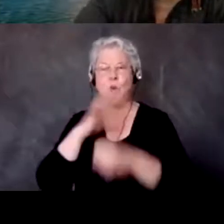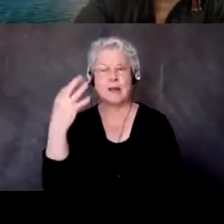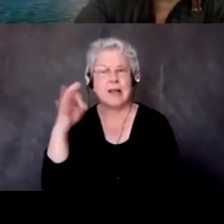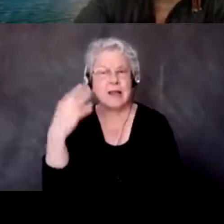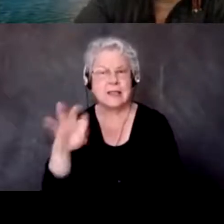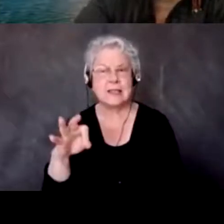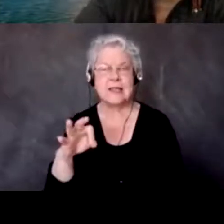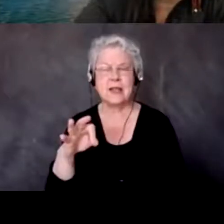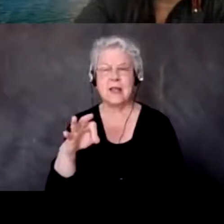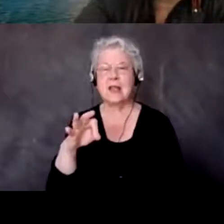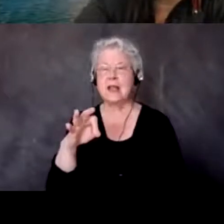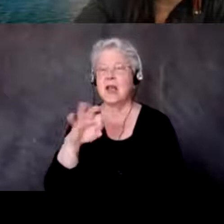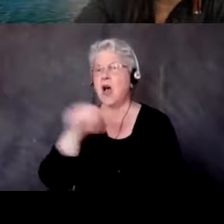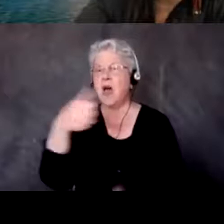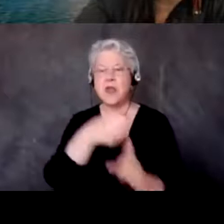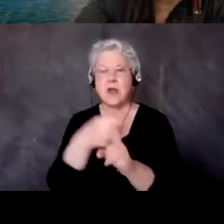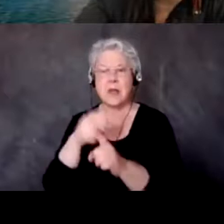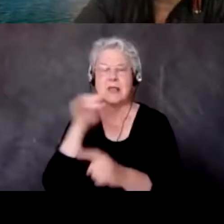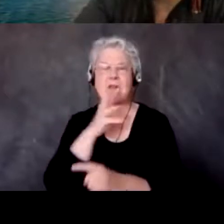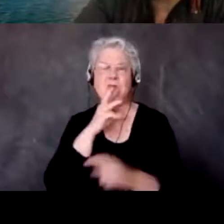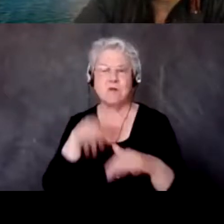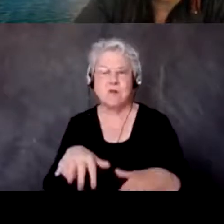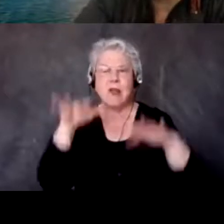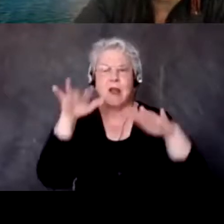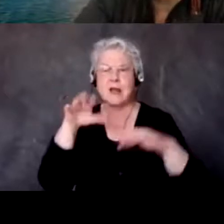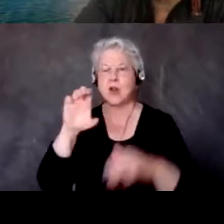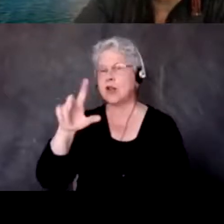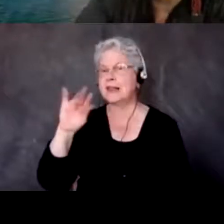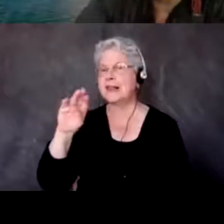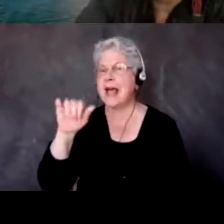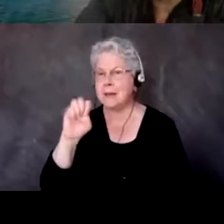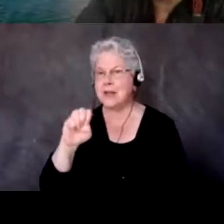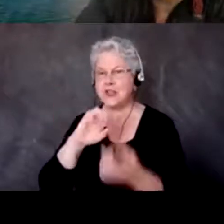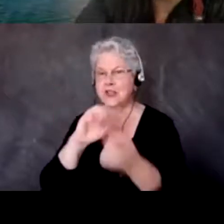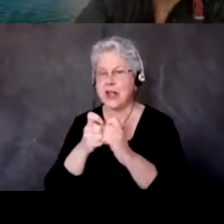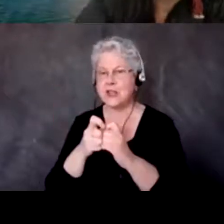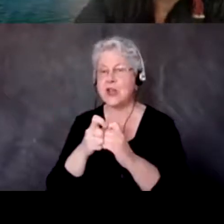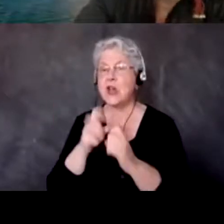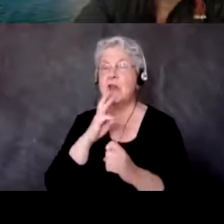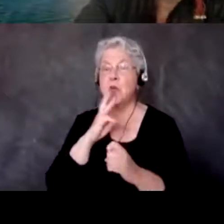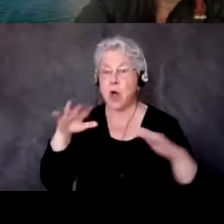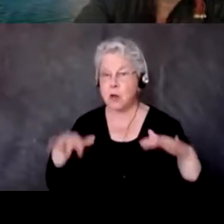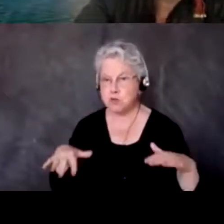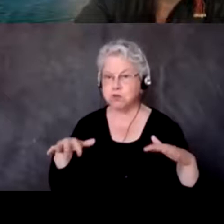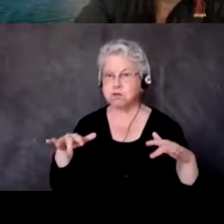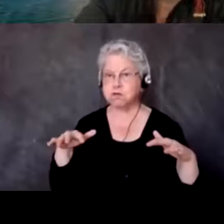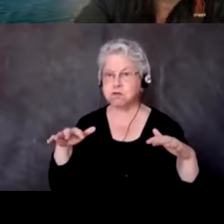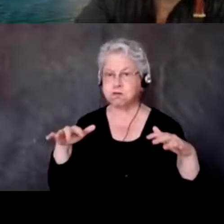other impacts like flooding or climate change, rising sea levels. We have to plan to move our -